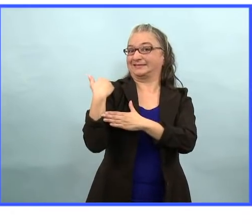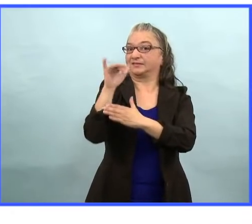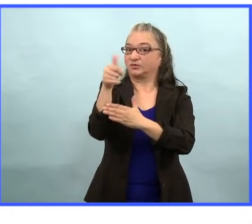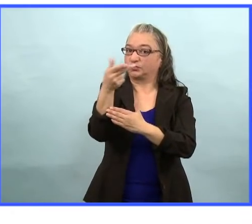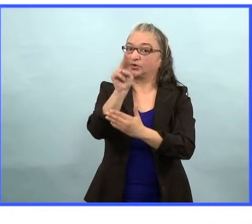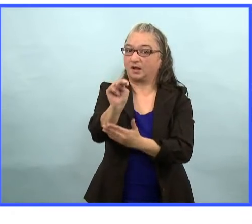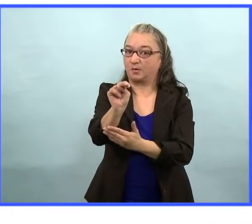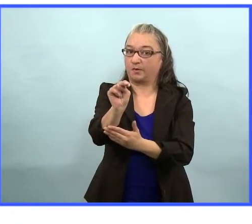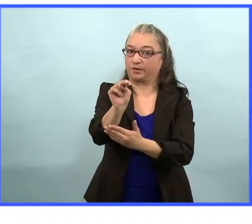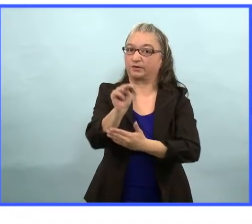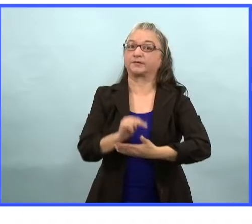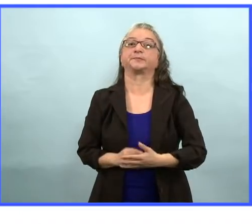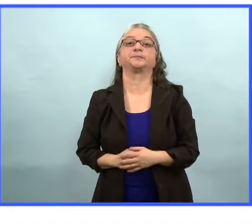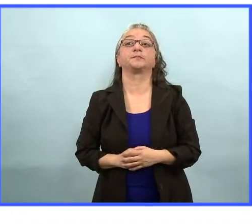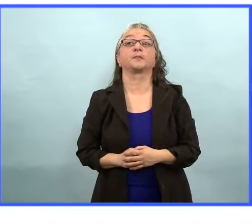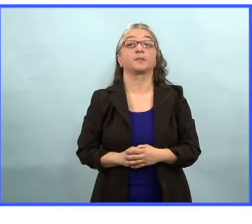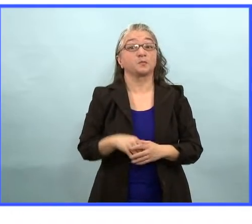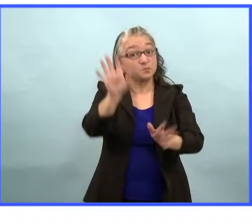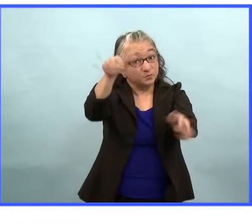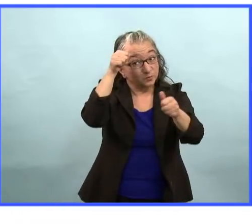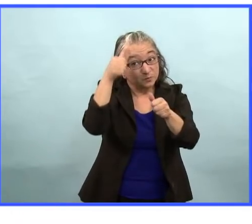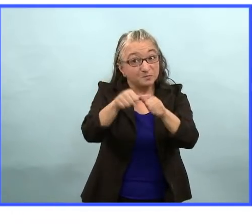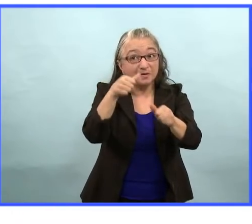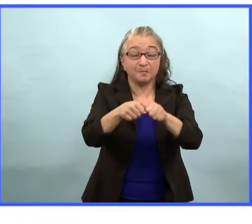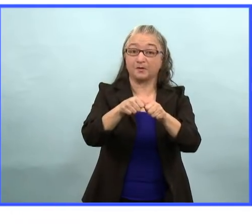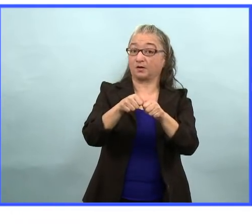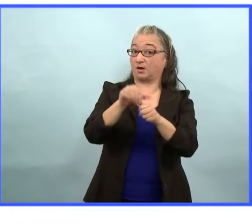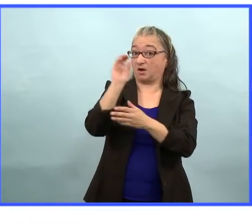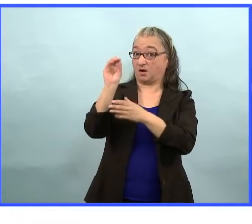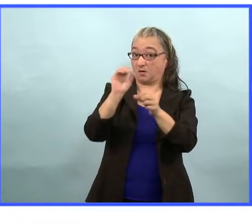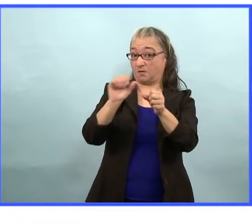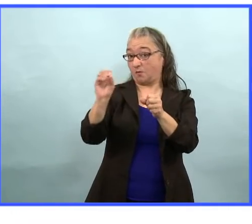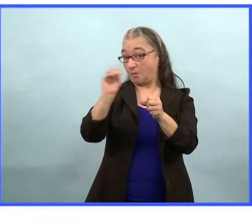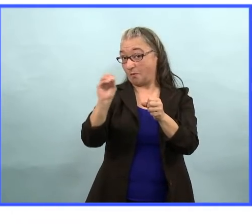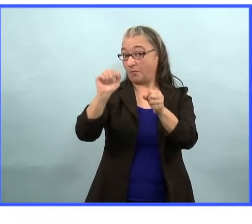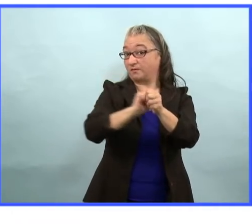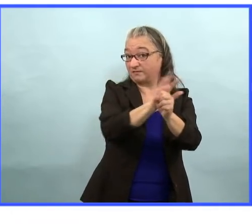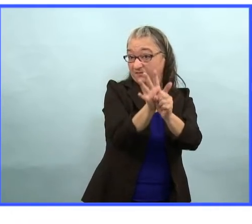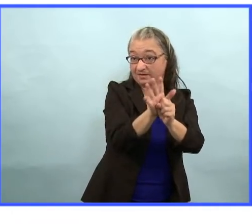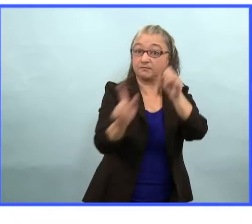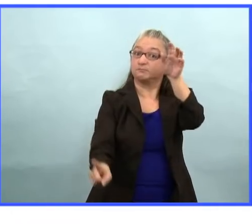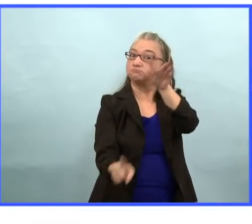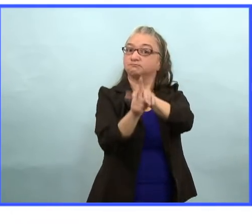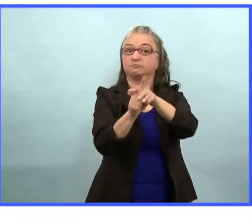to the omicron variant which we know had higher rates of breakthrough infections after second